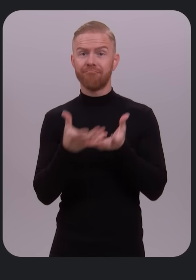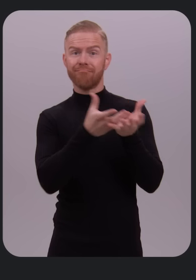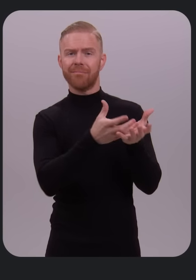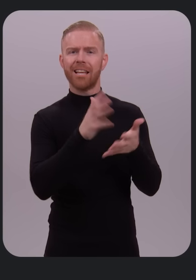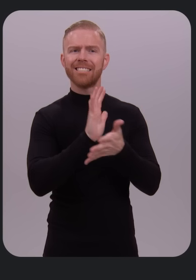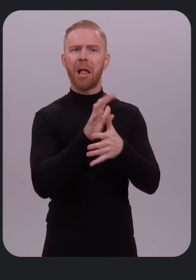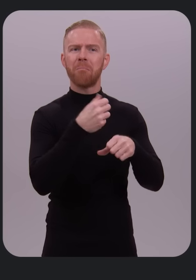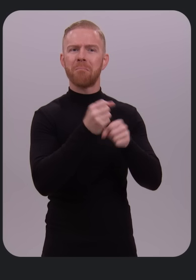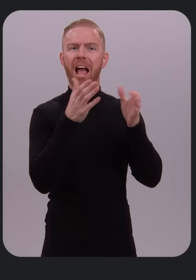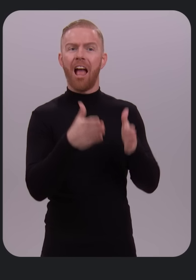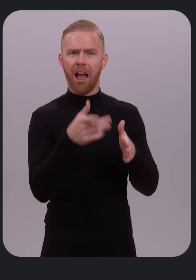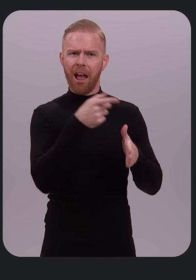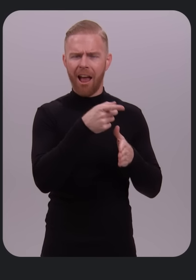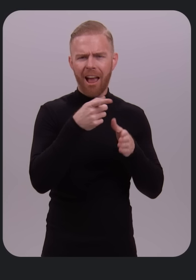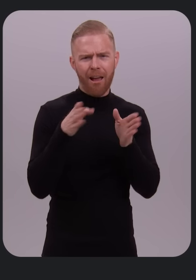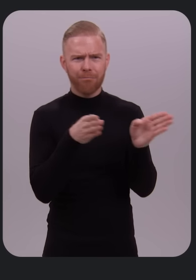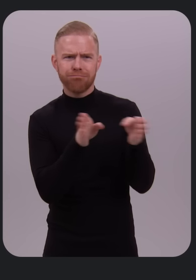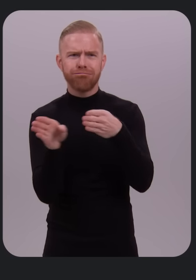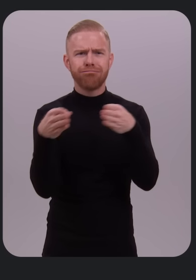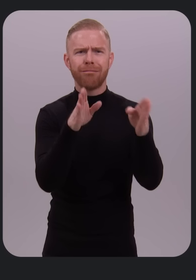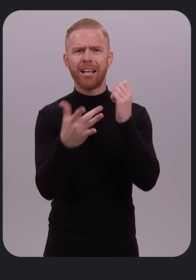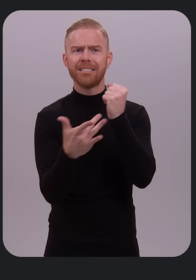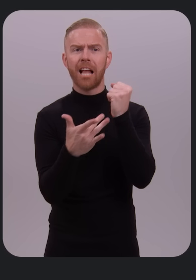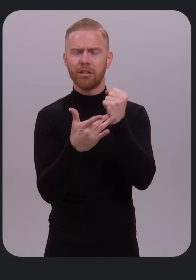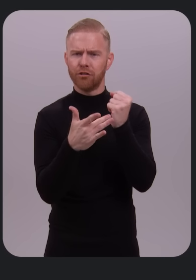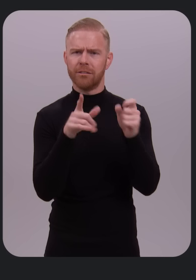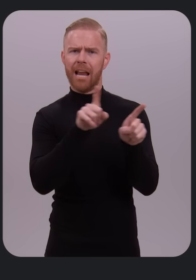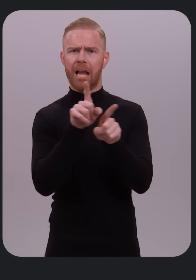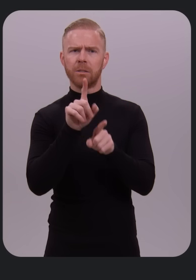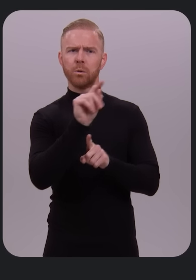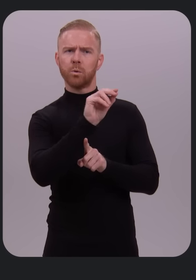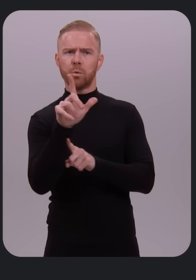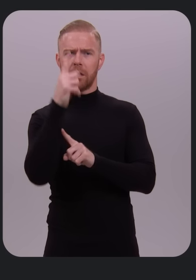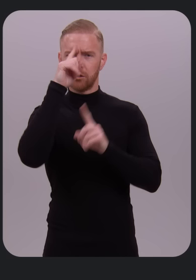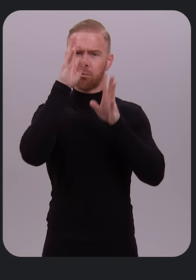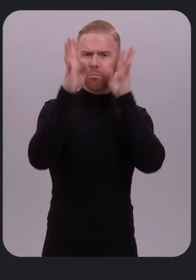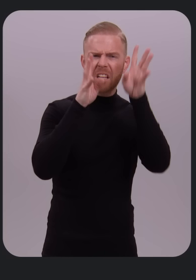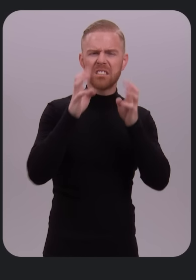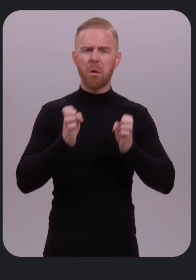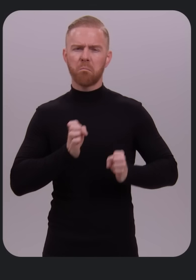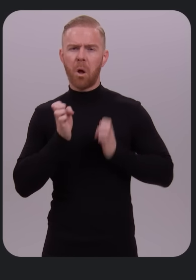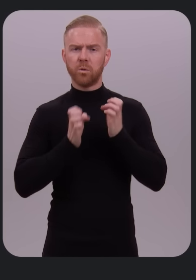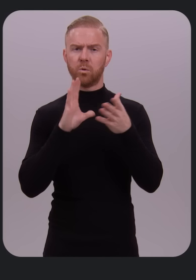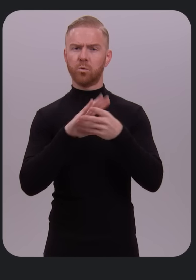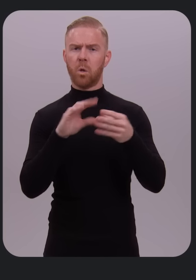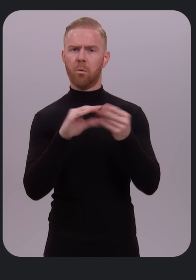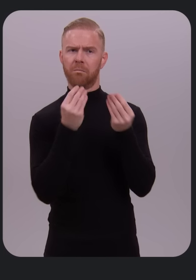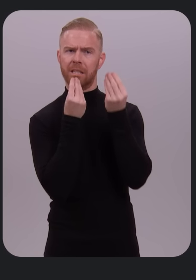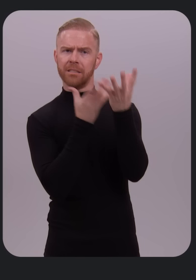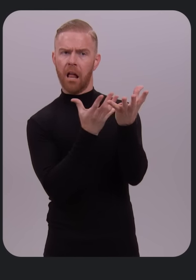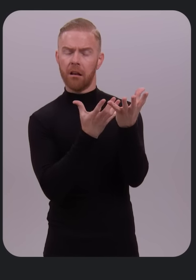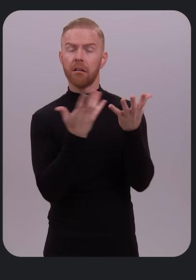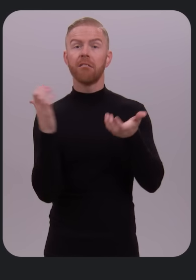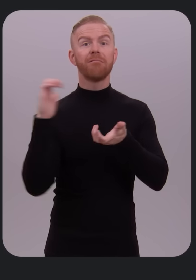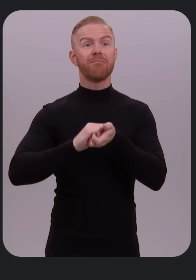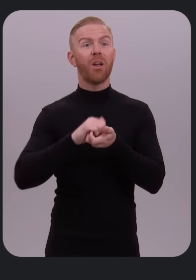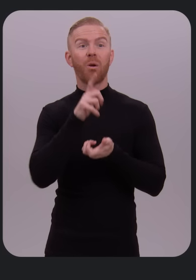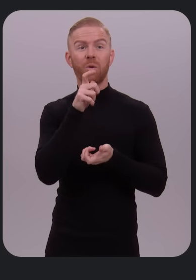as a tool for more creative and emotional storytelling. The first of the partnership's three short films is director